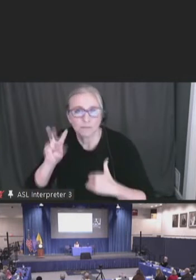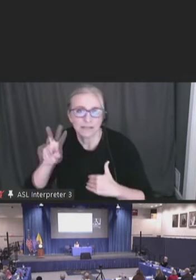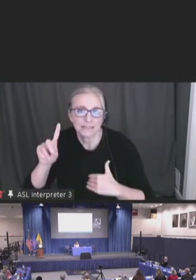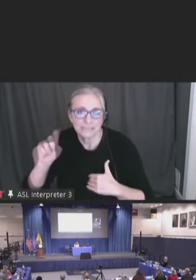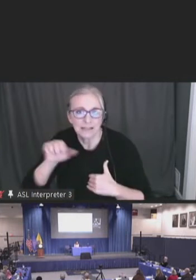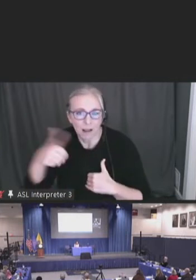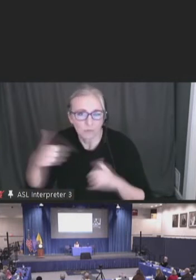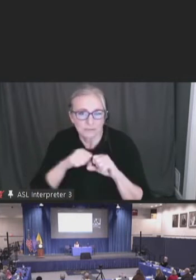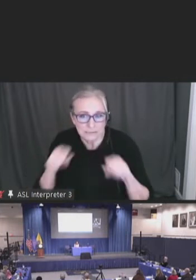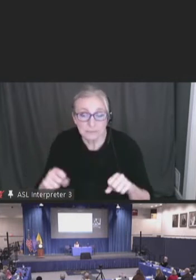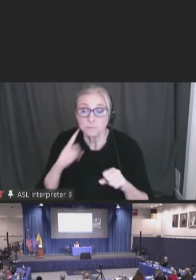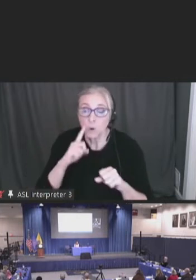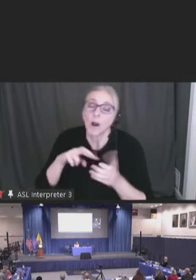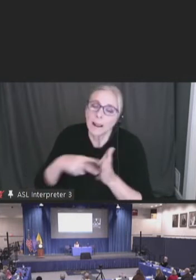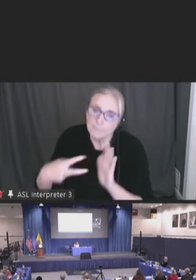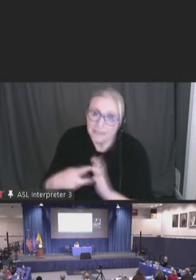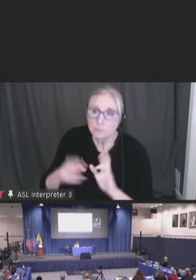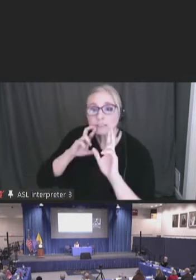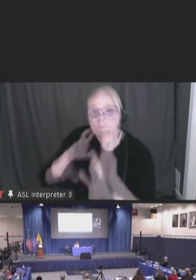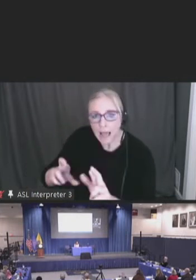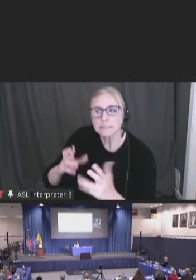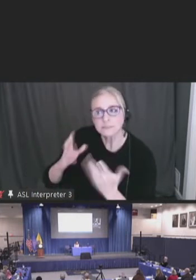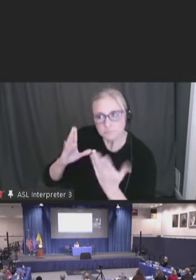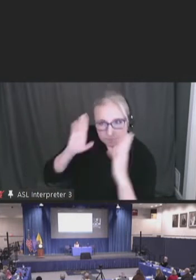So, by that I mean responsive to these concerns.